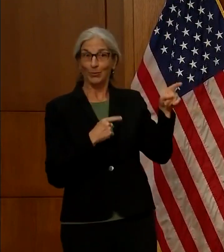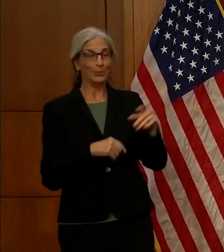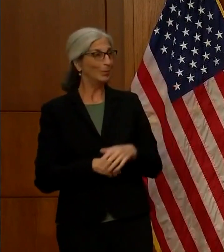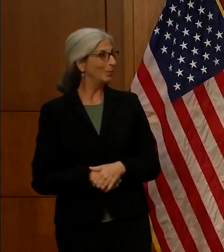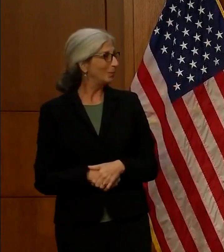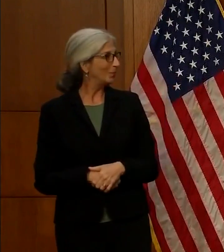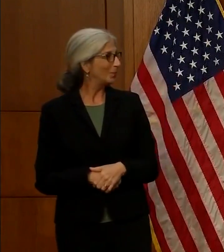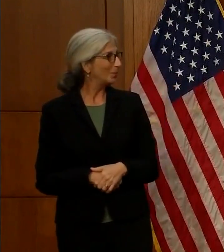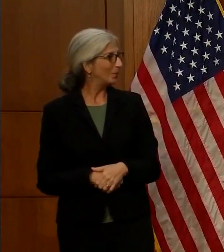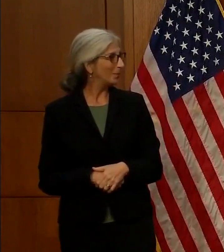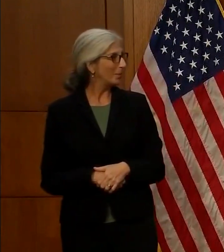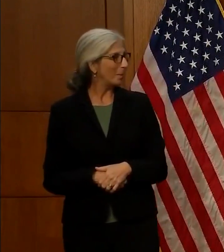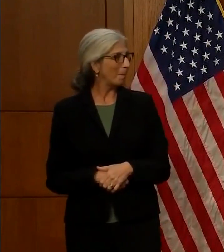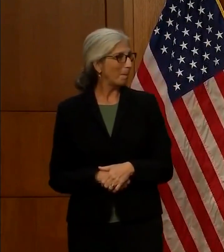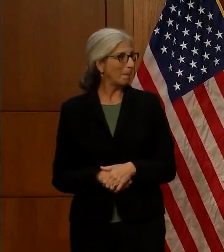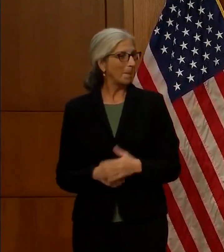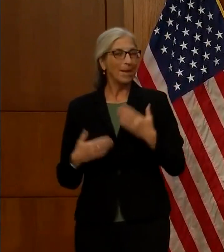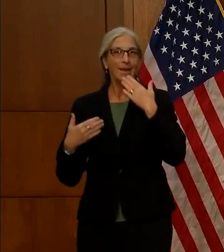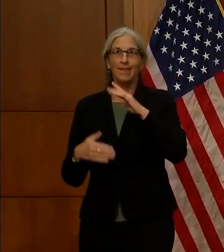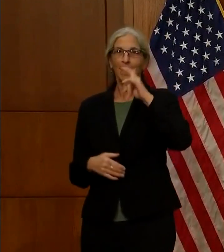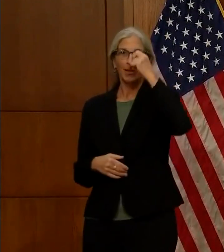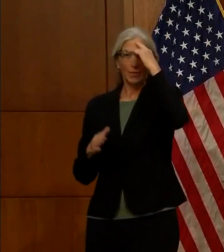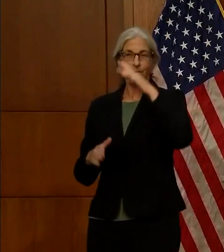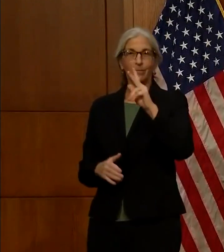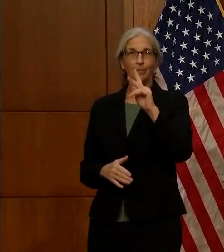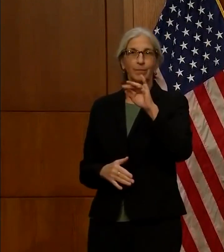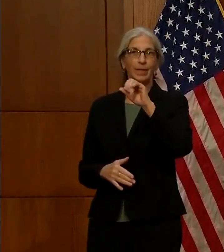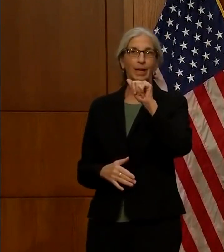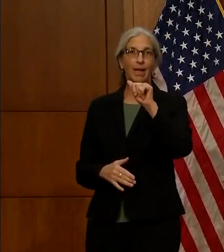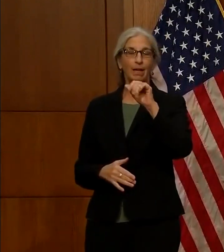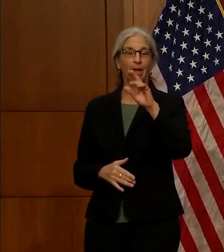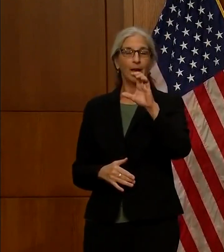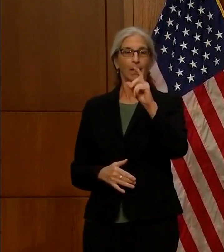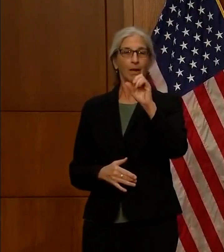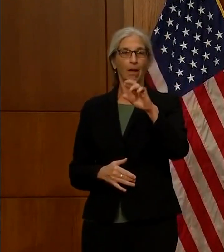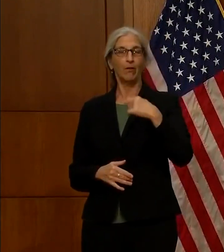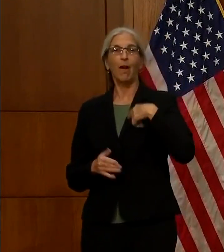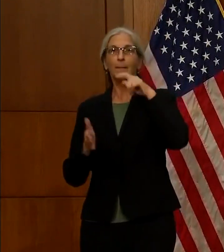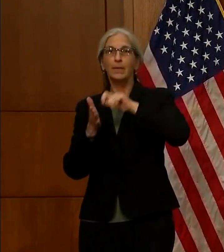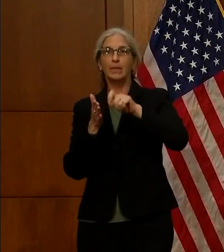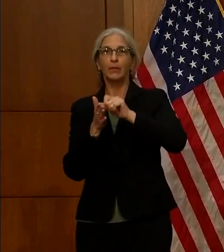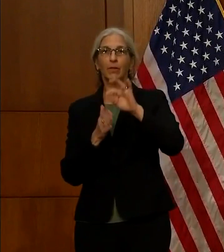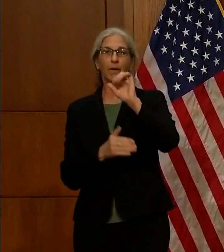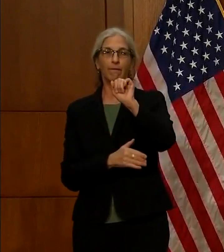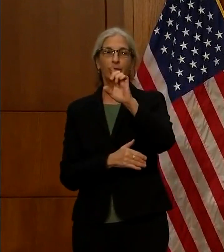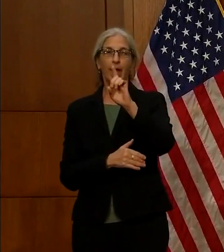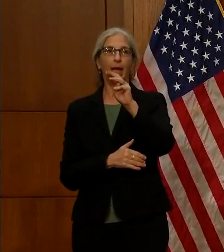THEY'LL BE ABLE TO ACCOMMODATE THAT. I MEAN DO I CALL YOUR DOCTOR I'M NOT SURE THAT'S UP FROM. BUT I BUT I SECRETARY CON.